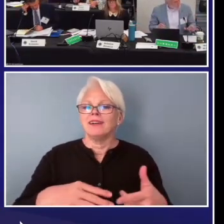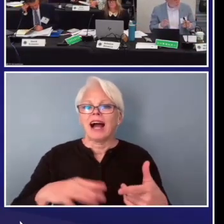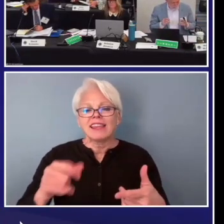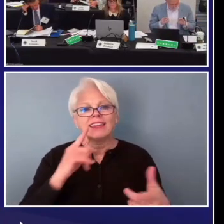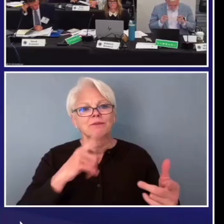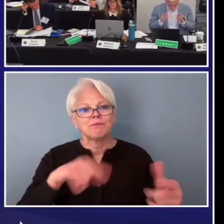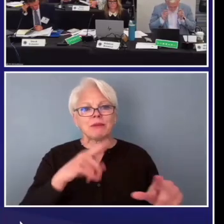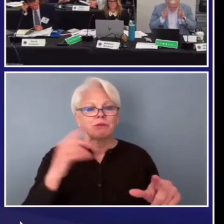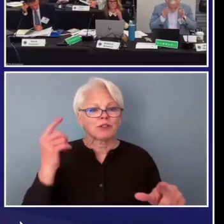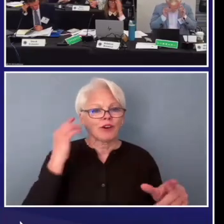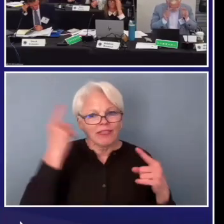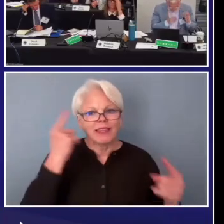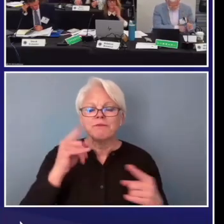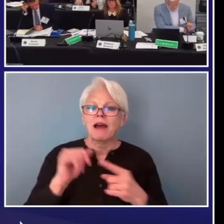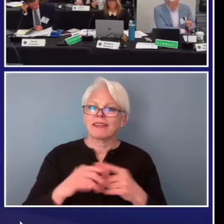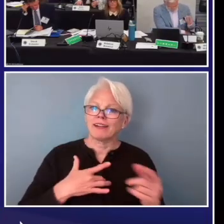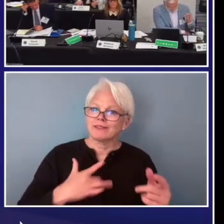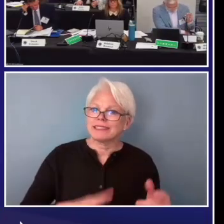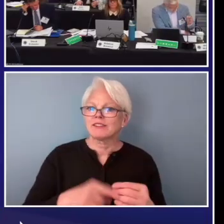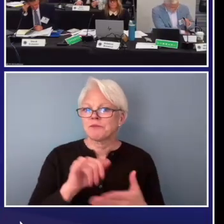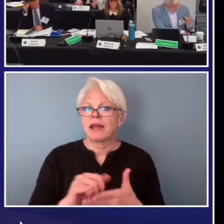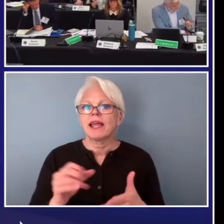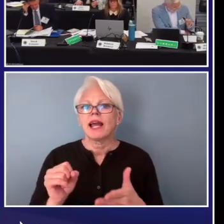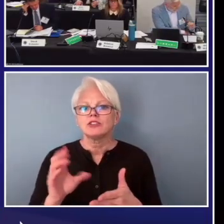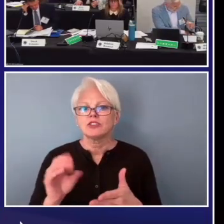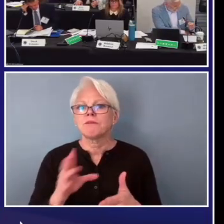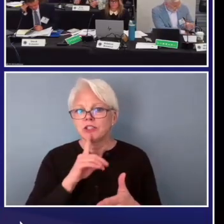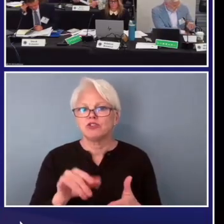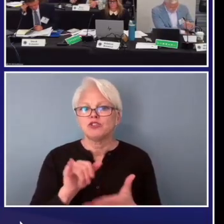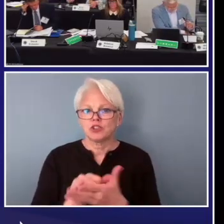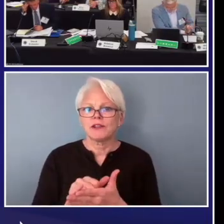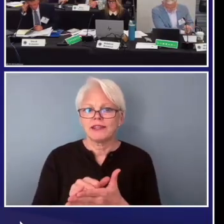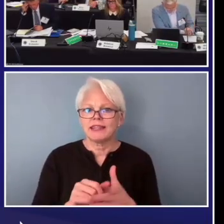And so just wanting to make sure that we've dotted our Romanettes and all that.